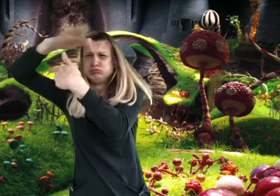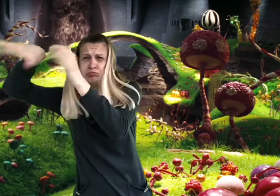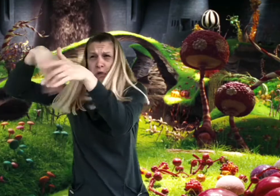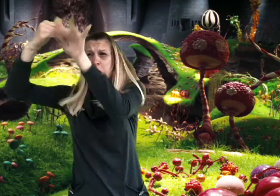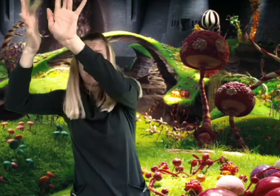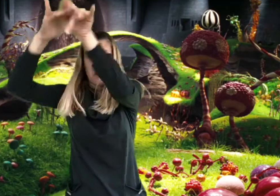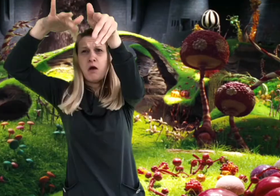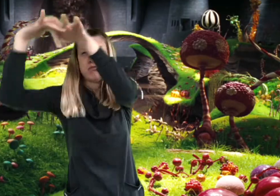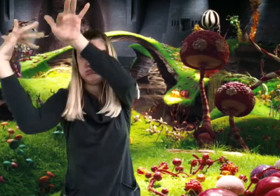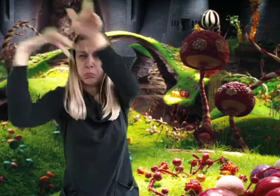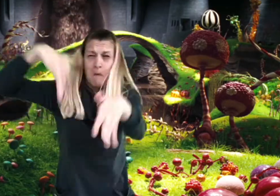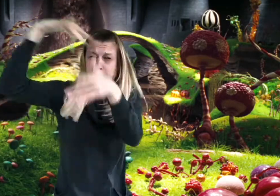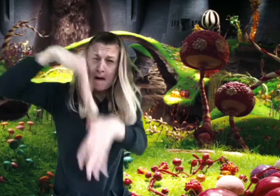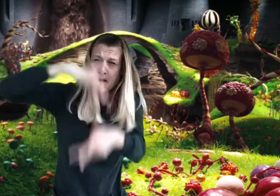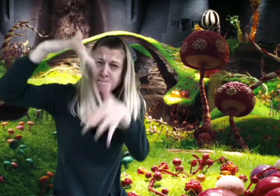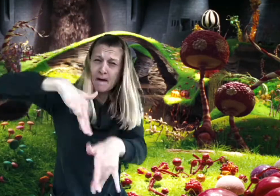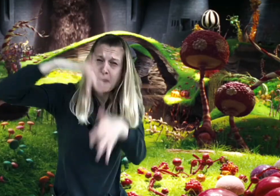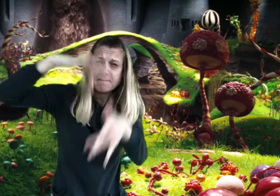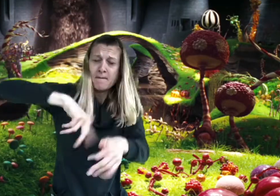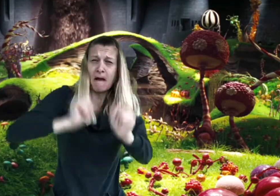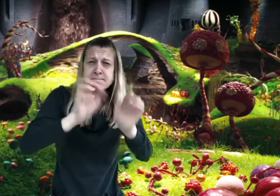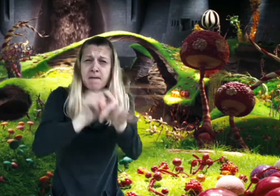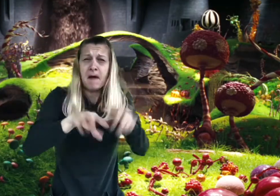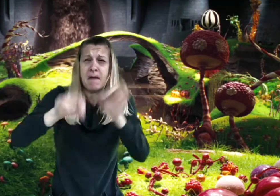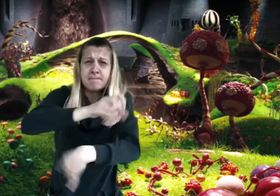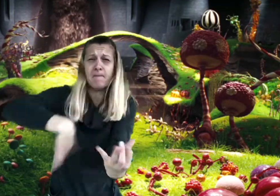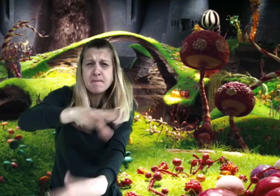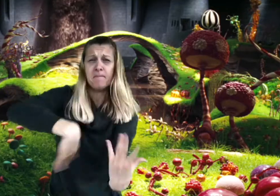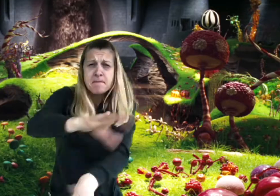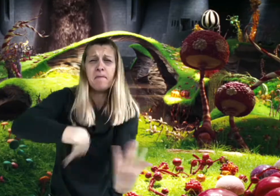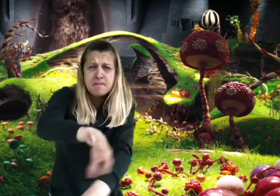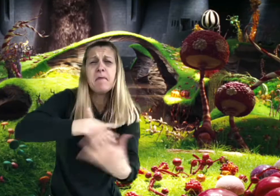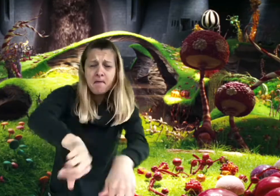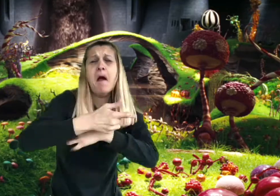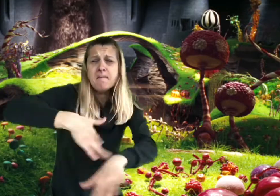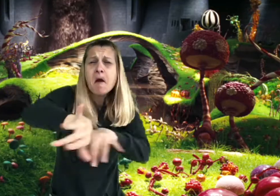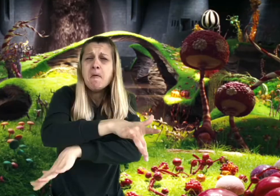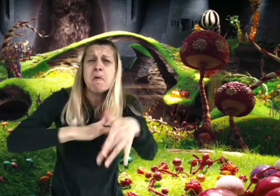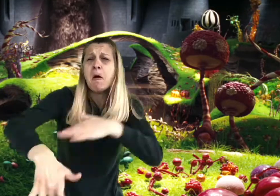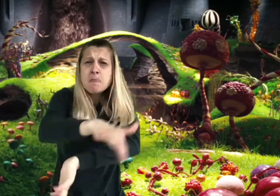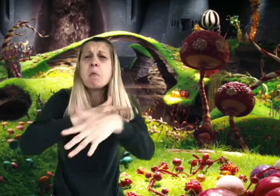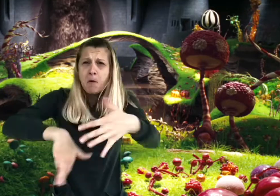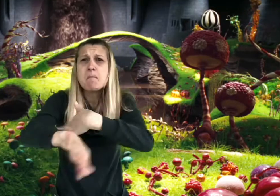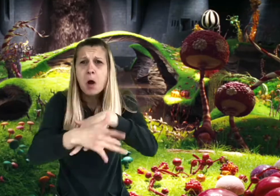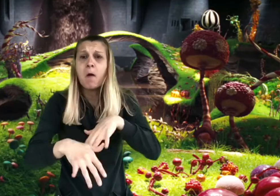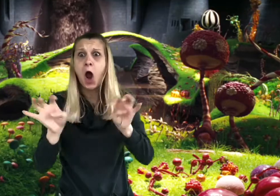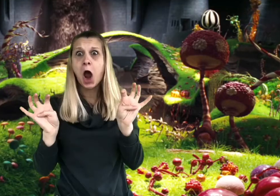and then went crashing down into a boiling churning whirlpool of froth and spray.